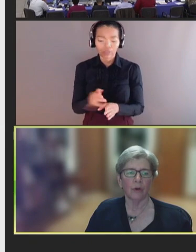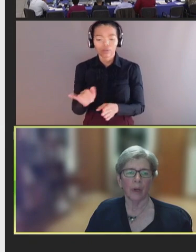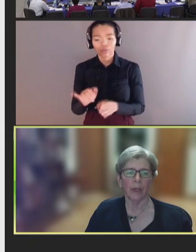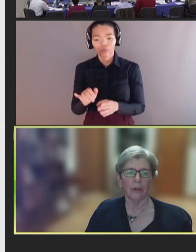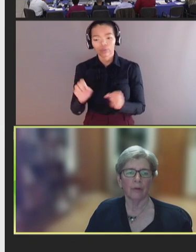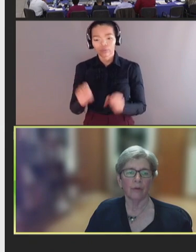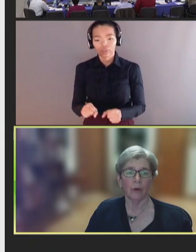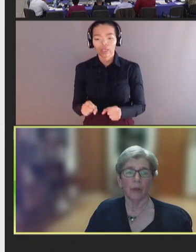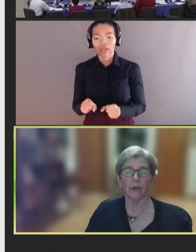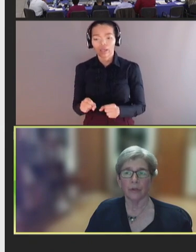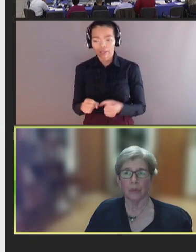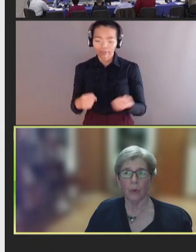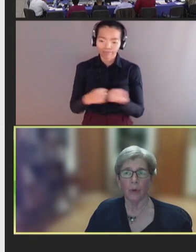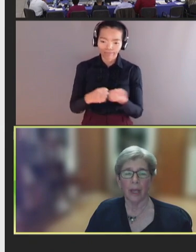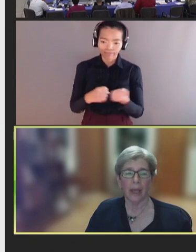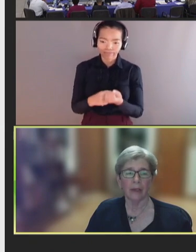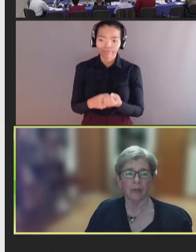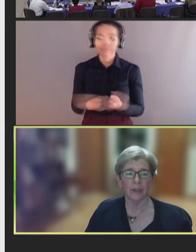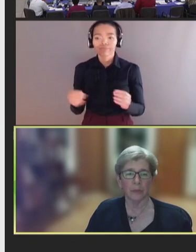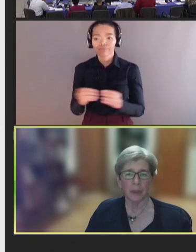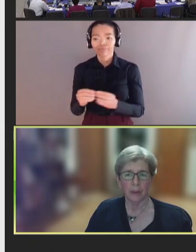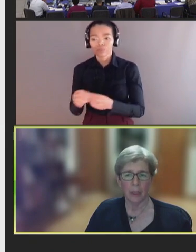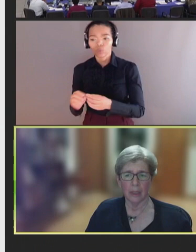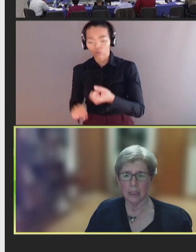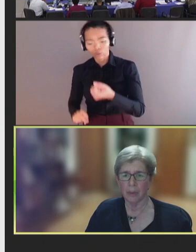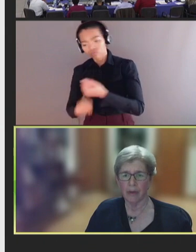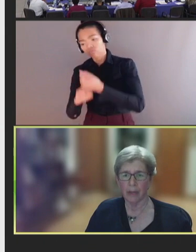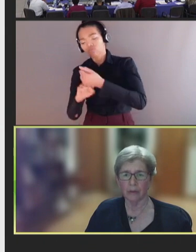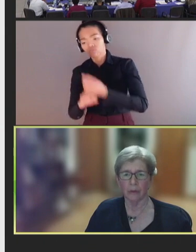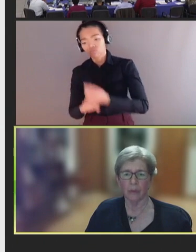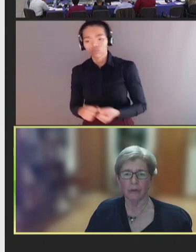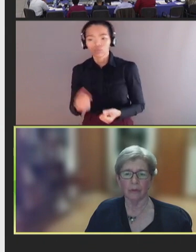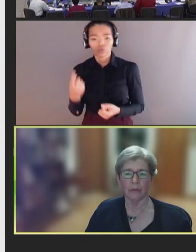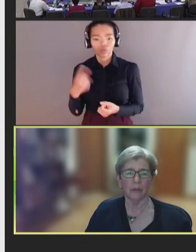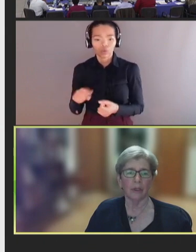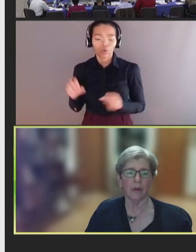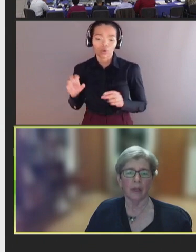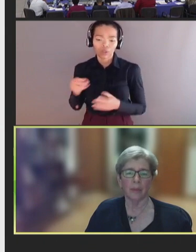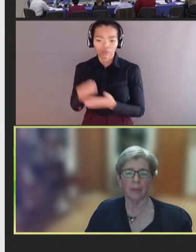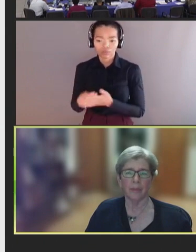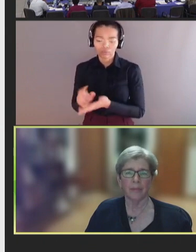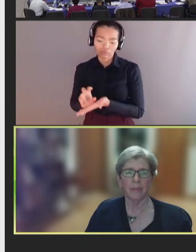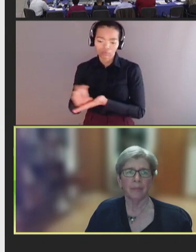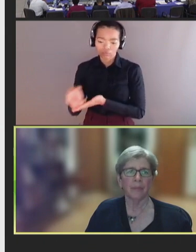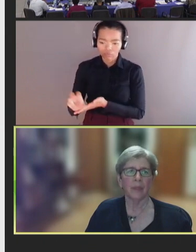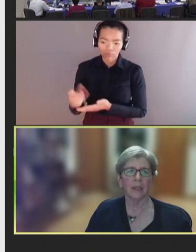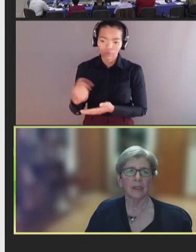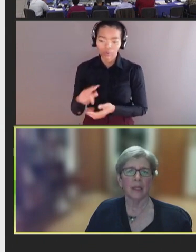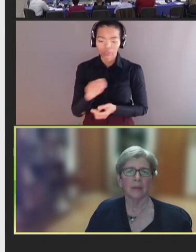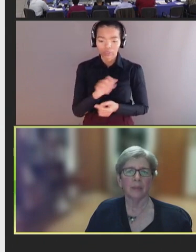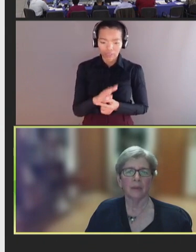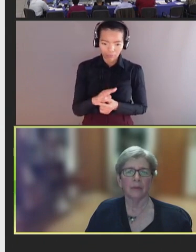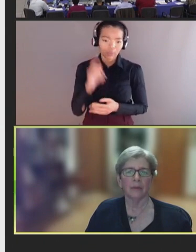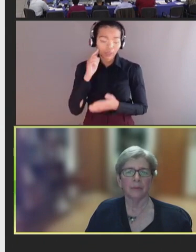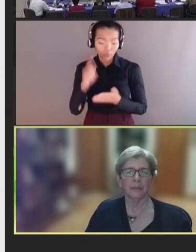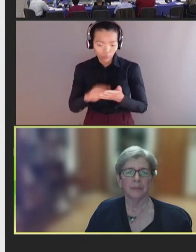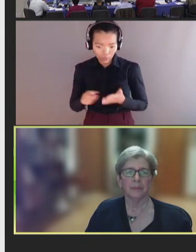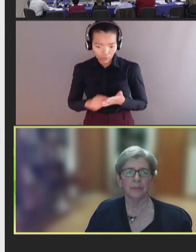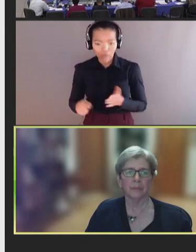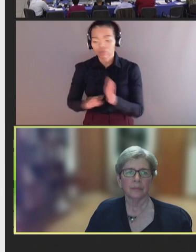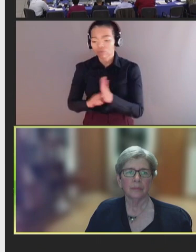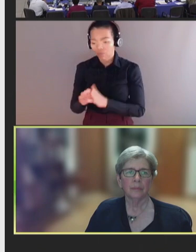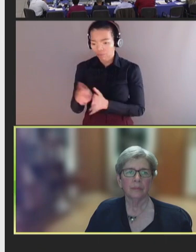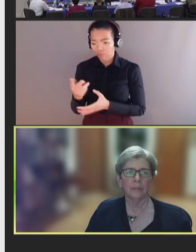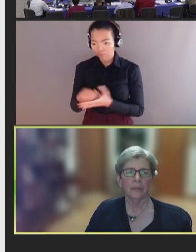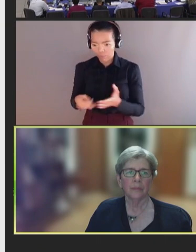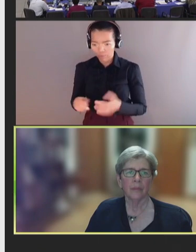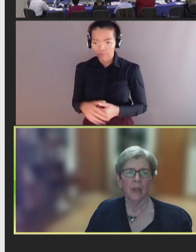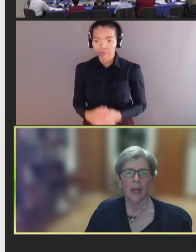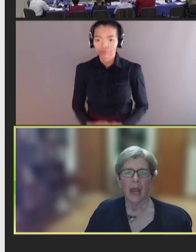greater support and investment in TB vaccine research and development. Next slide, please.